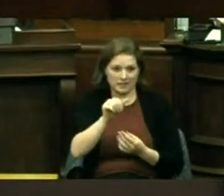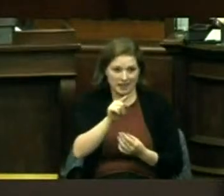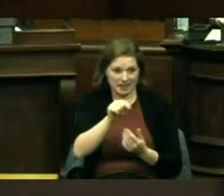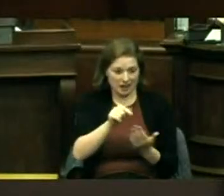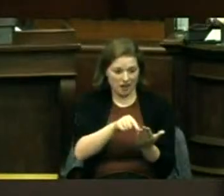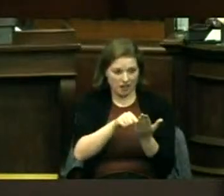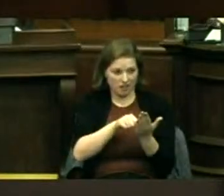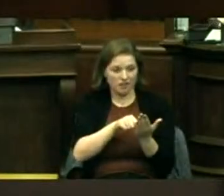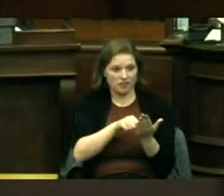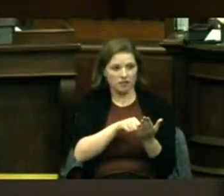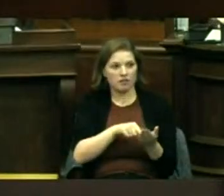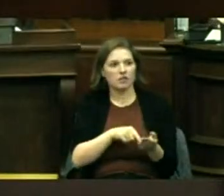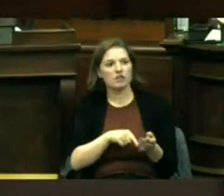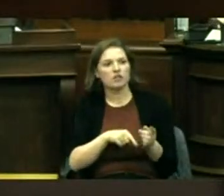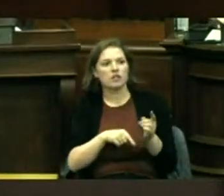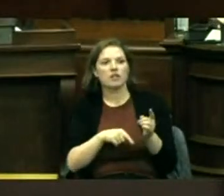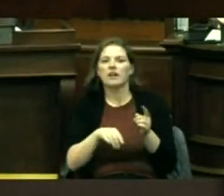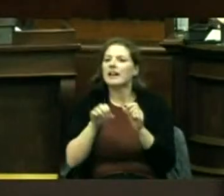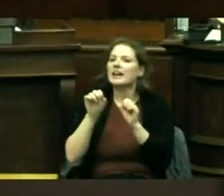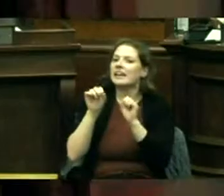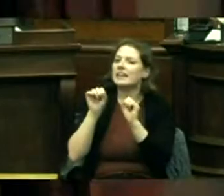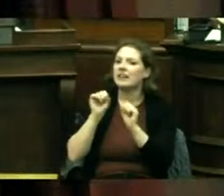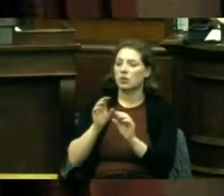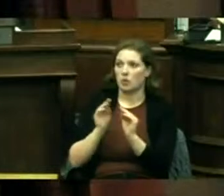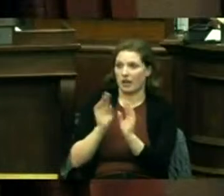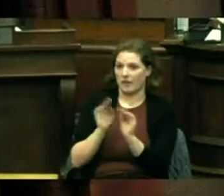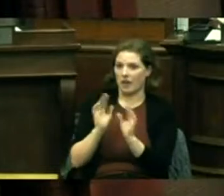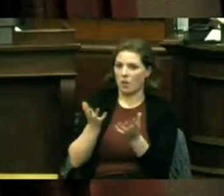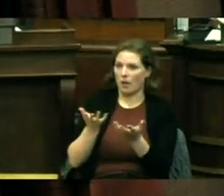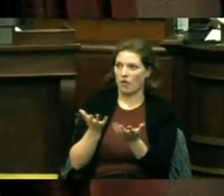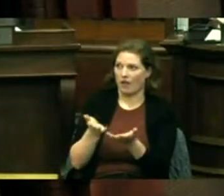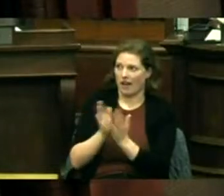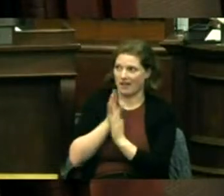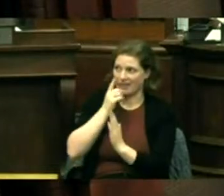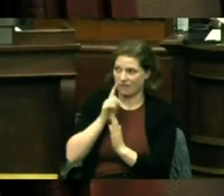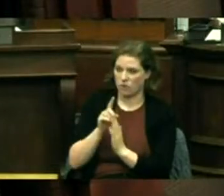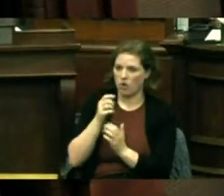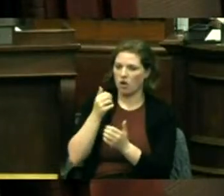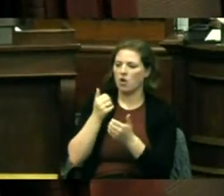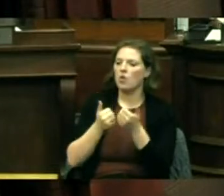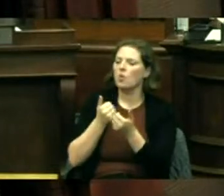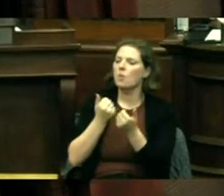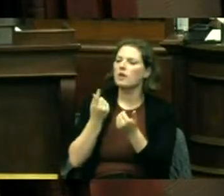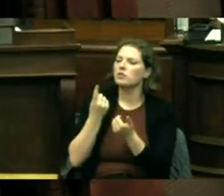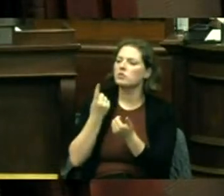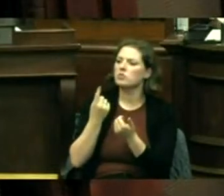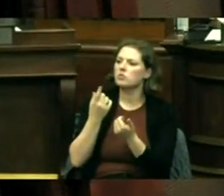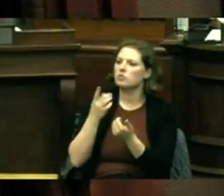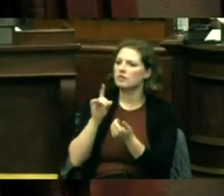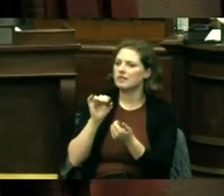really quite answered. If you can, please provide me an answer